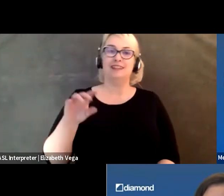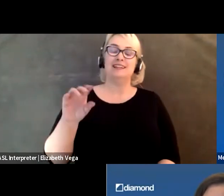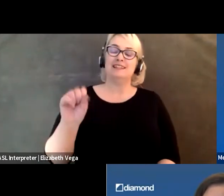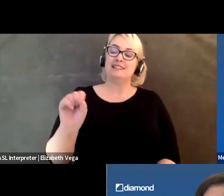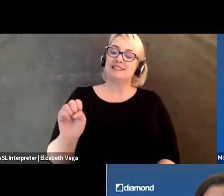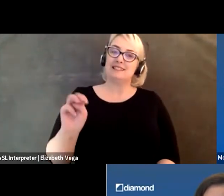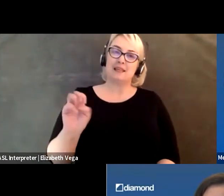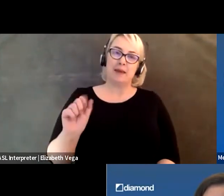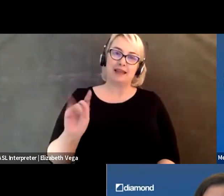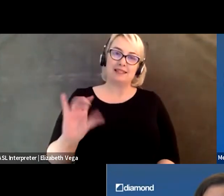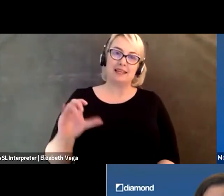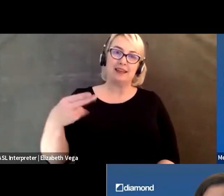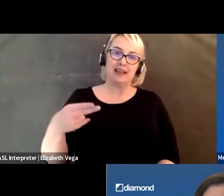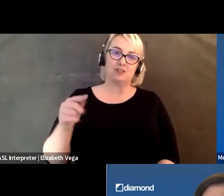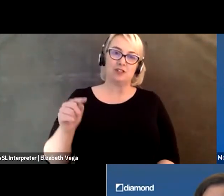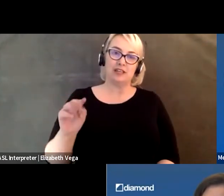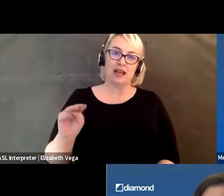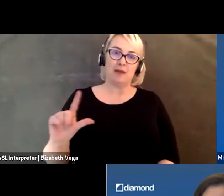Again, that comes down to like basic education.